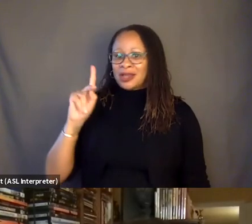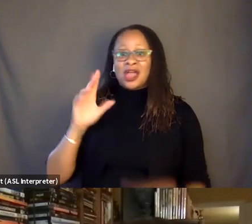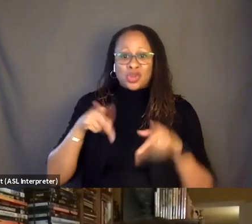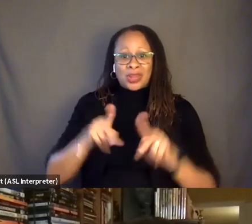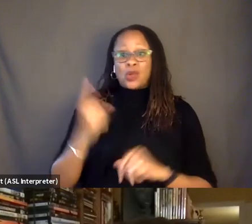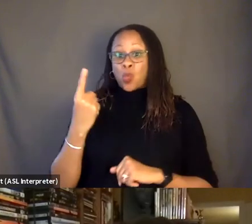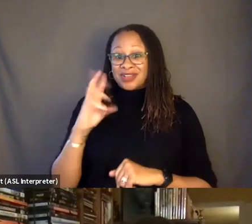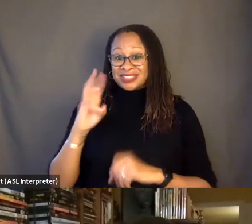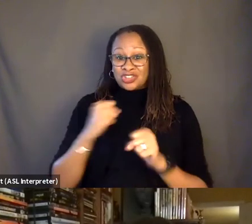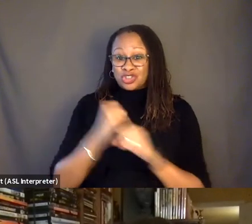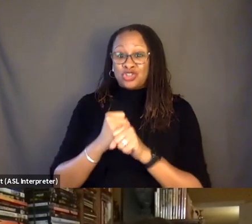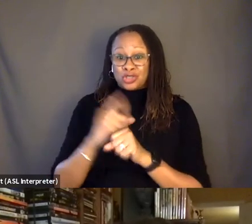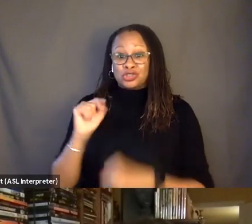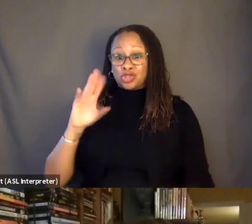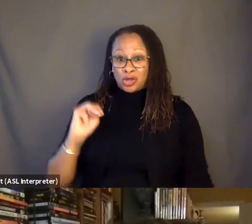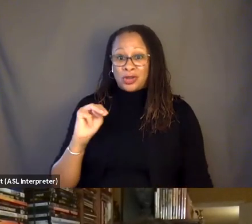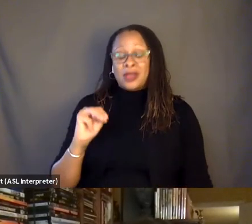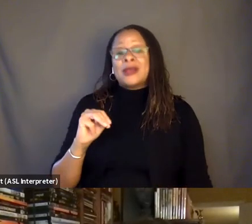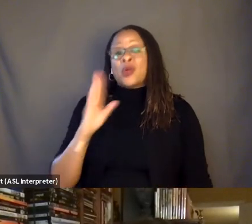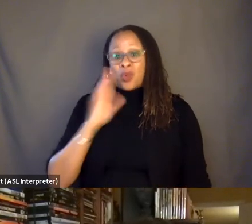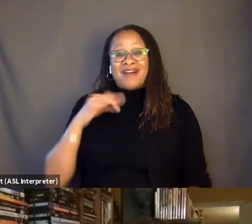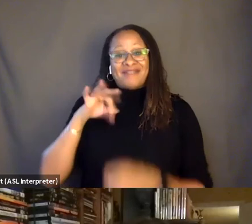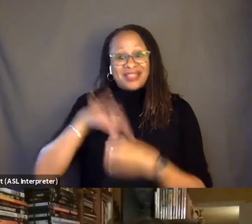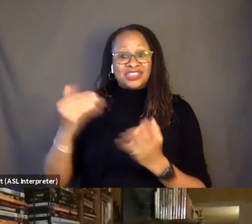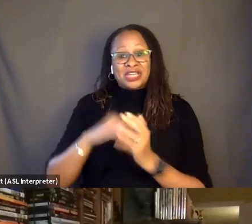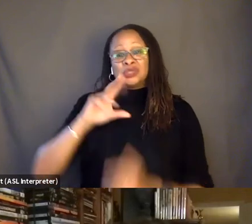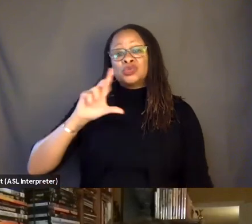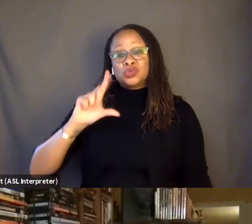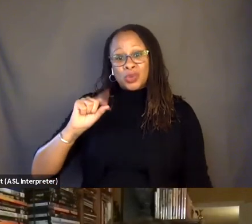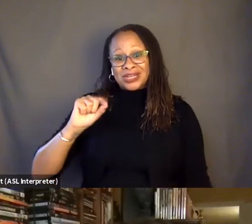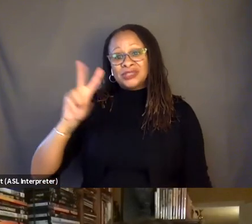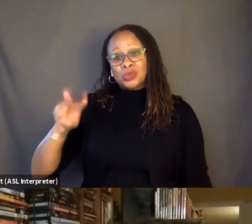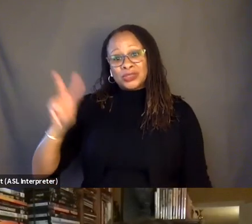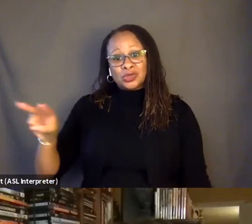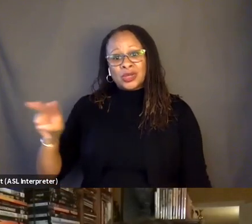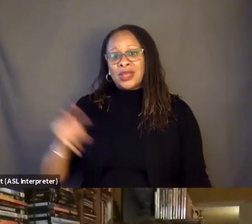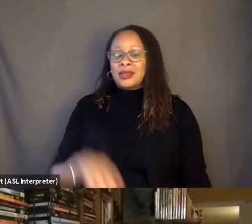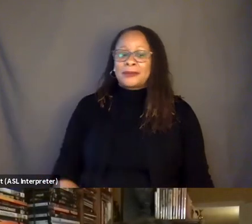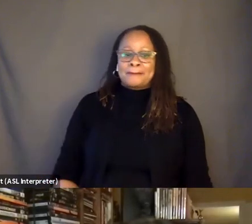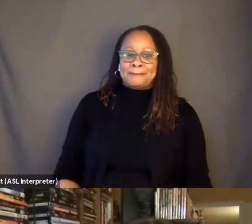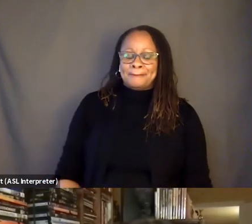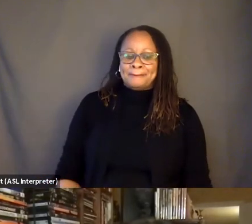and elections are coming up in 2022. There is no real loud or strong opposition